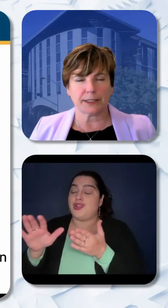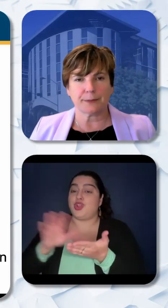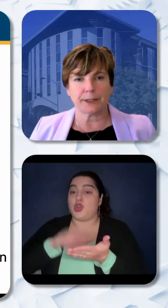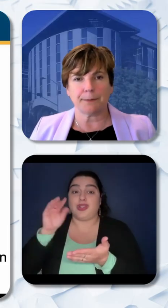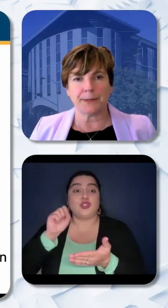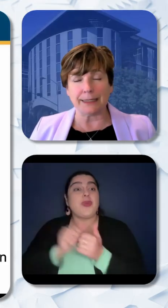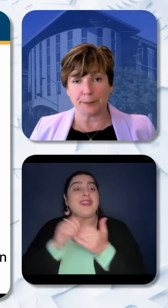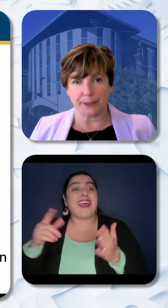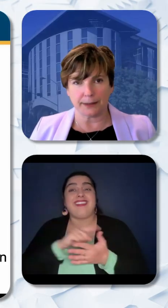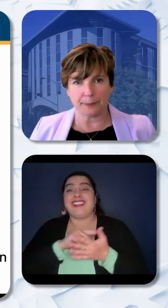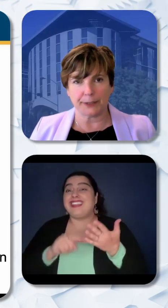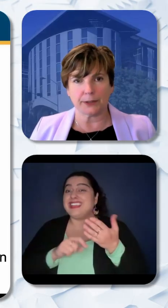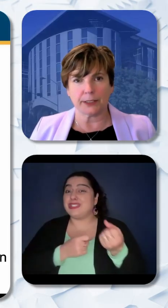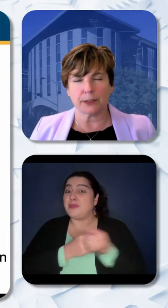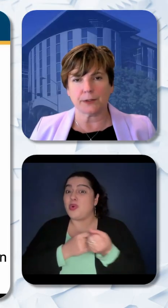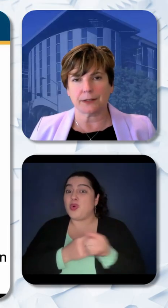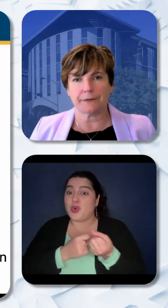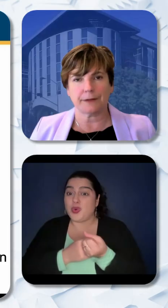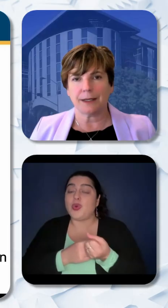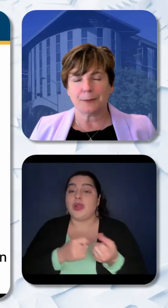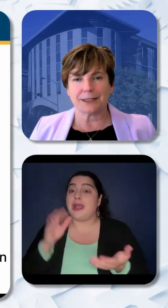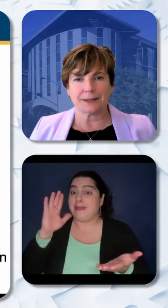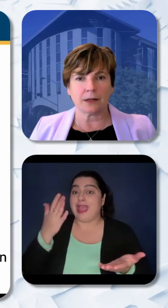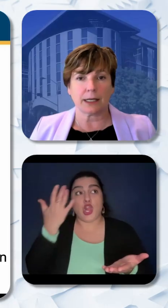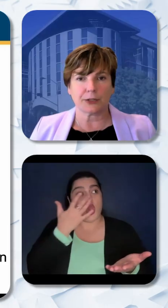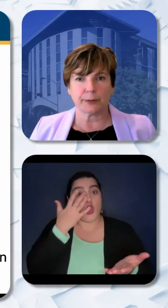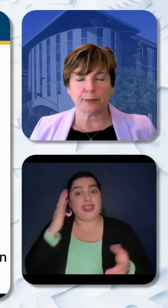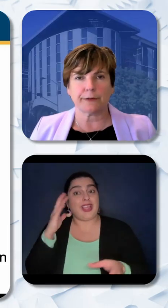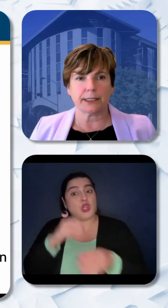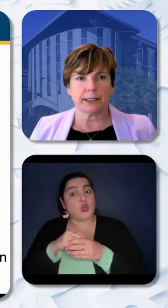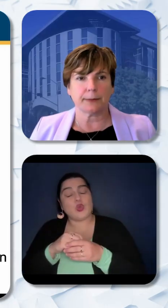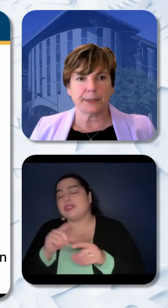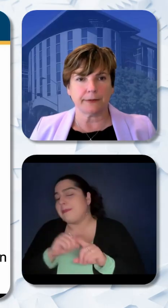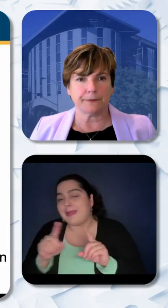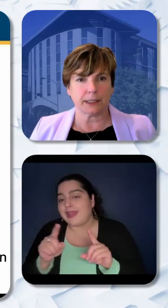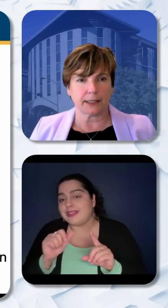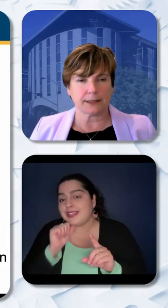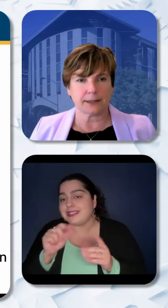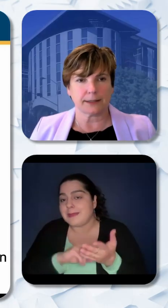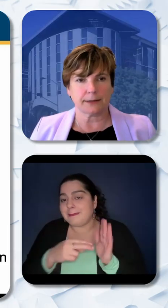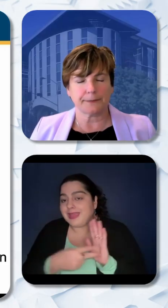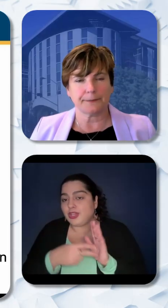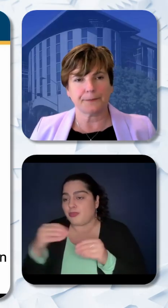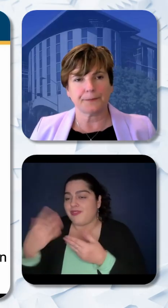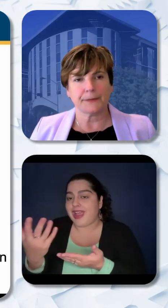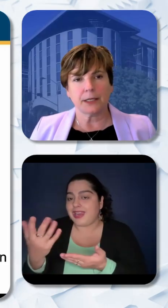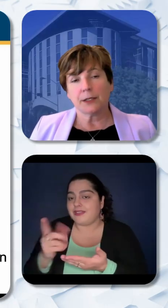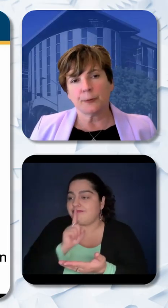a placement may appear inclusive, but it's not actually providing meaningful access.